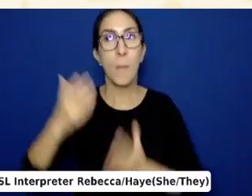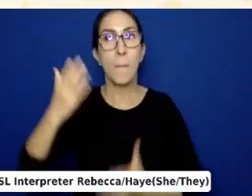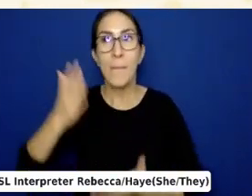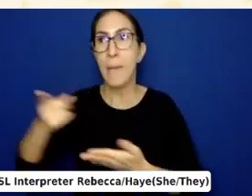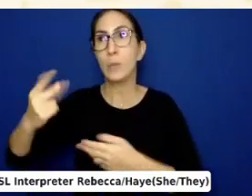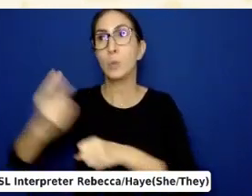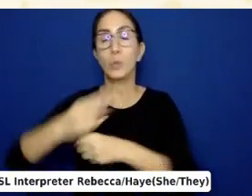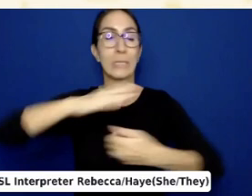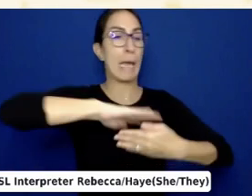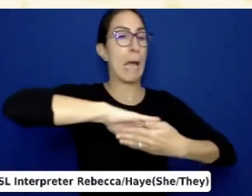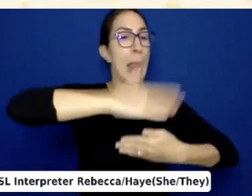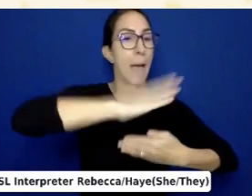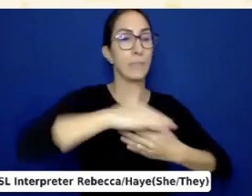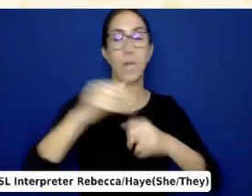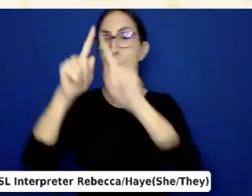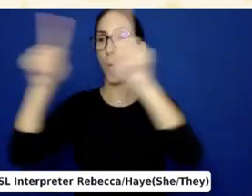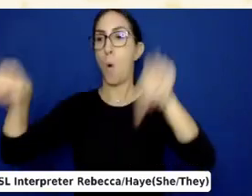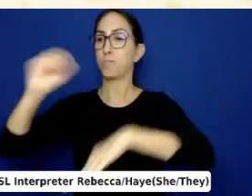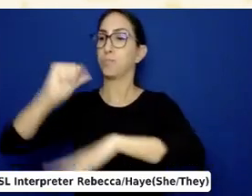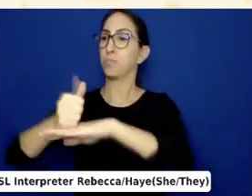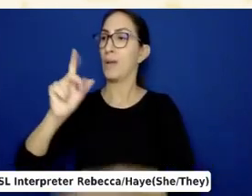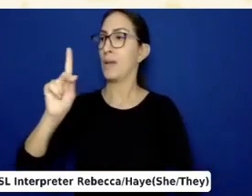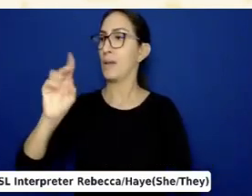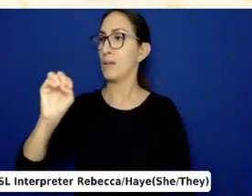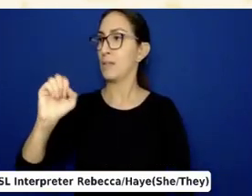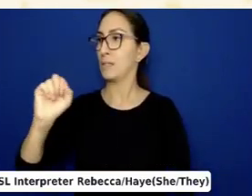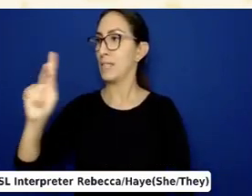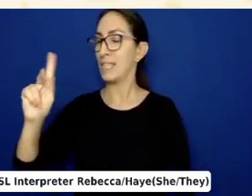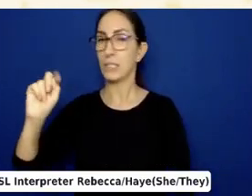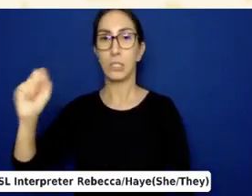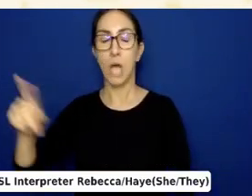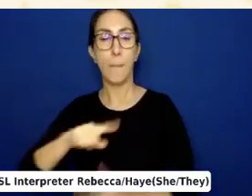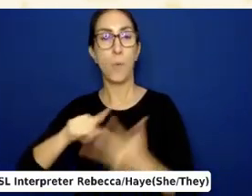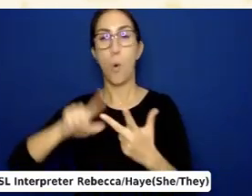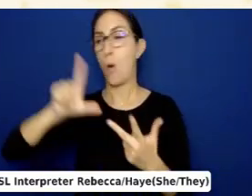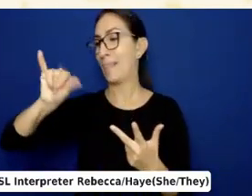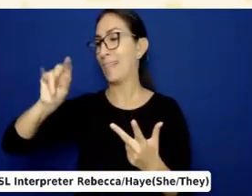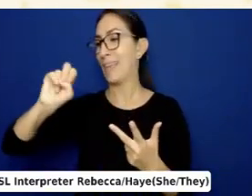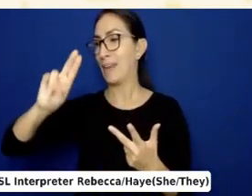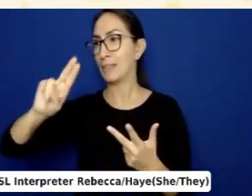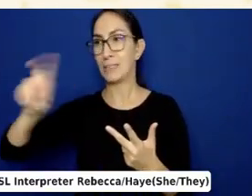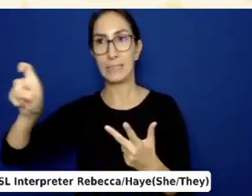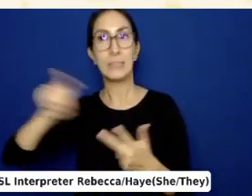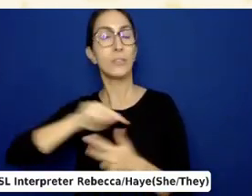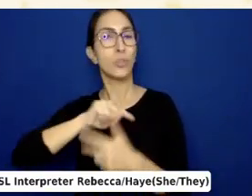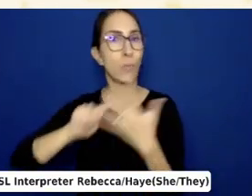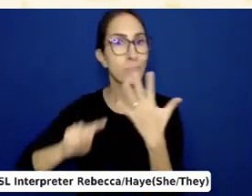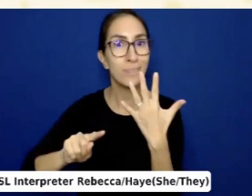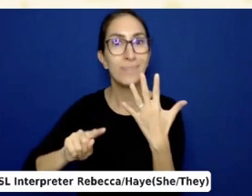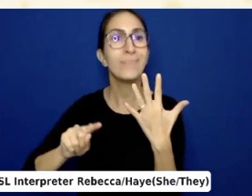they are using a Linux computer, right? Because this is something that is really, really common